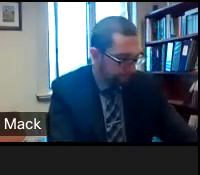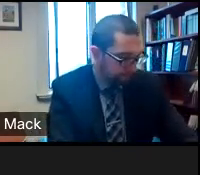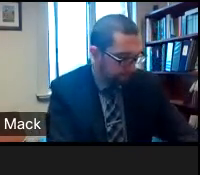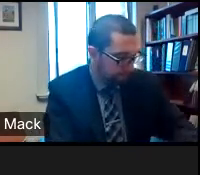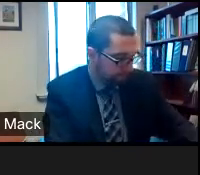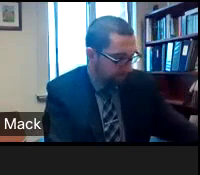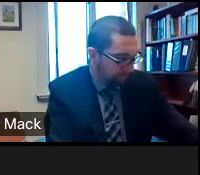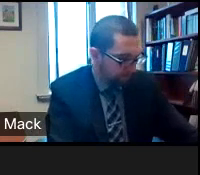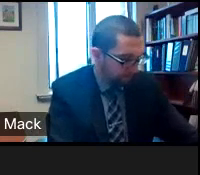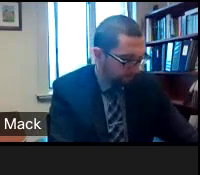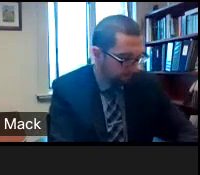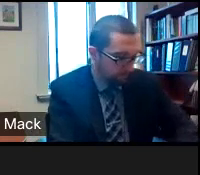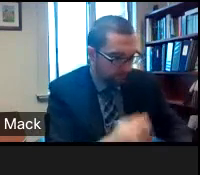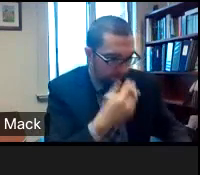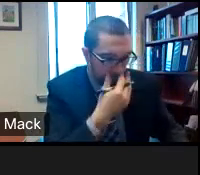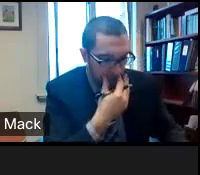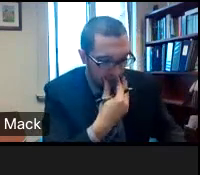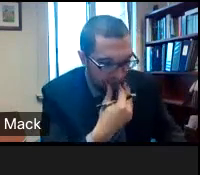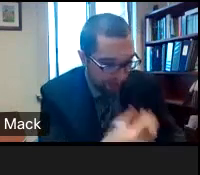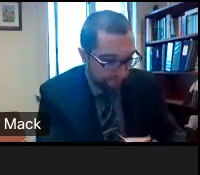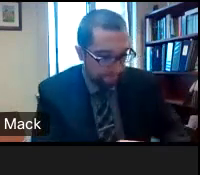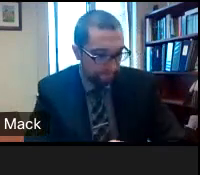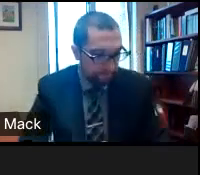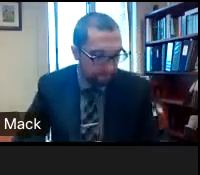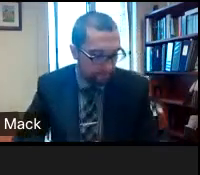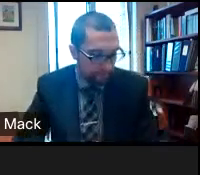Is this last time I said, do I needed to have a fire alarm?